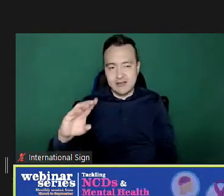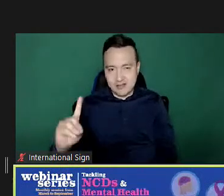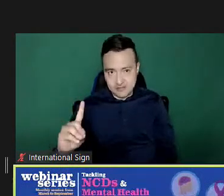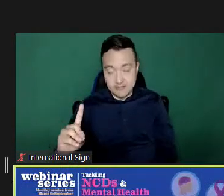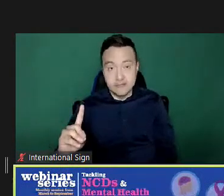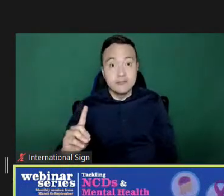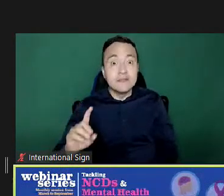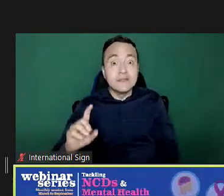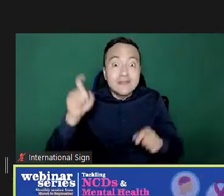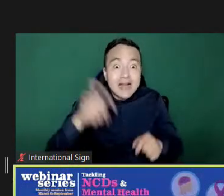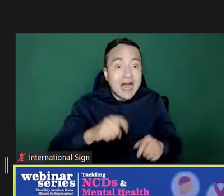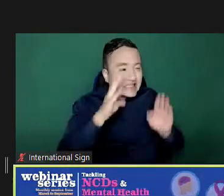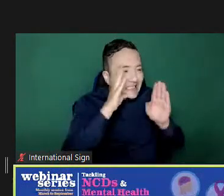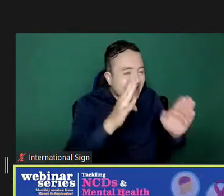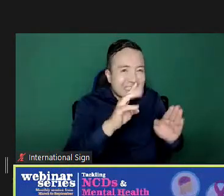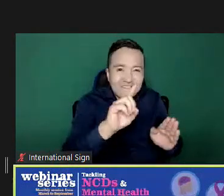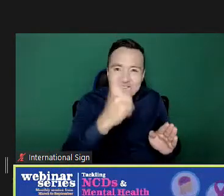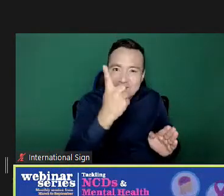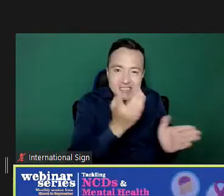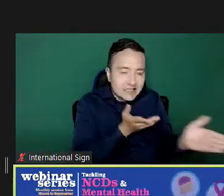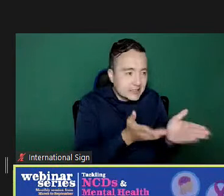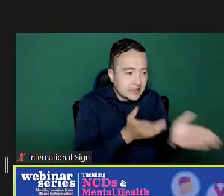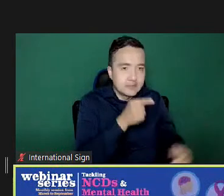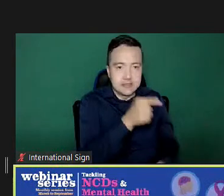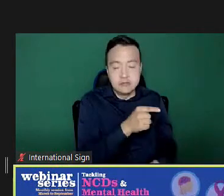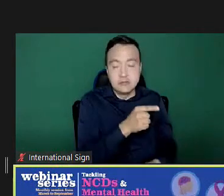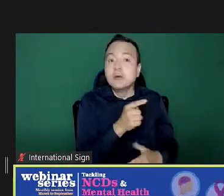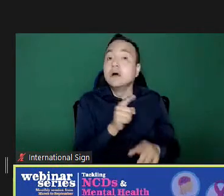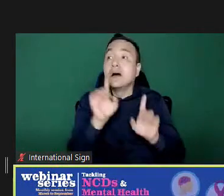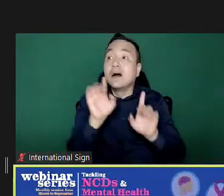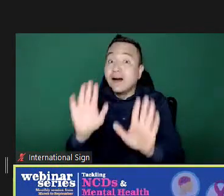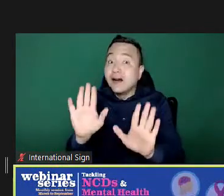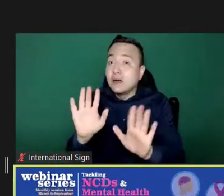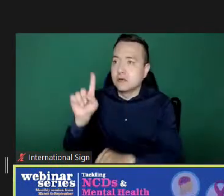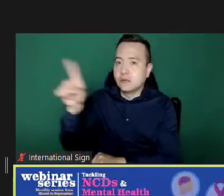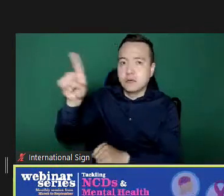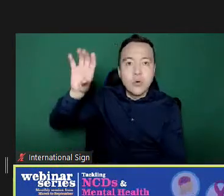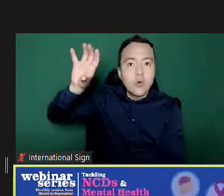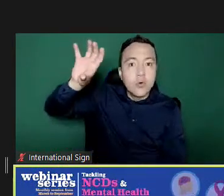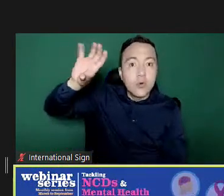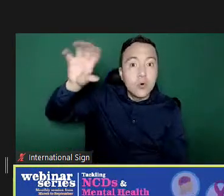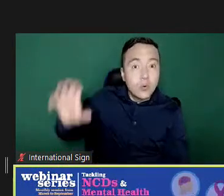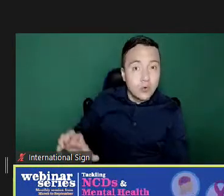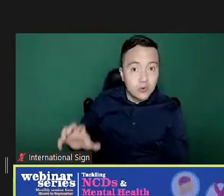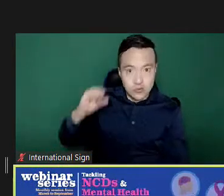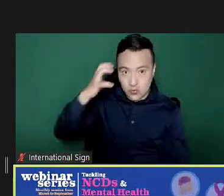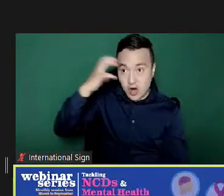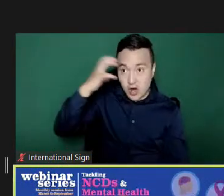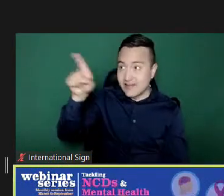countries to clearly define progressively expanded health services that reflect health priorities.